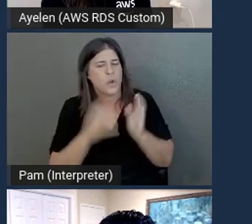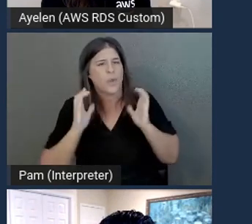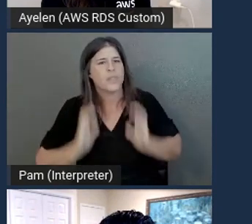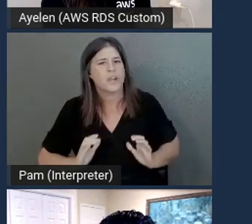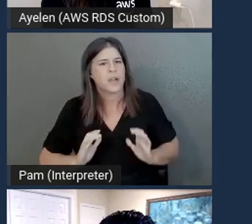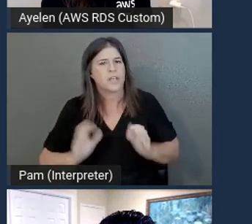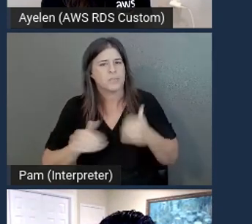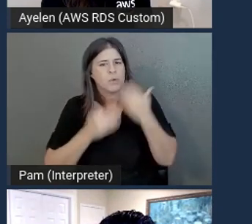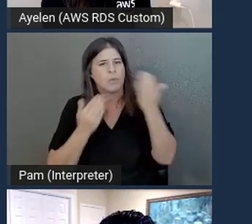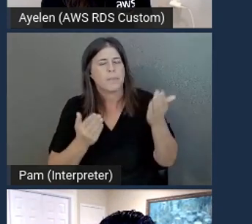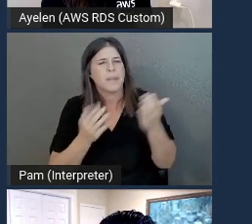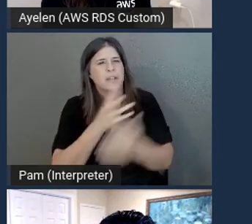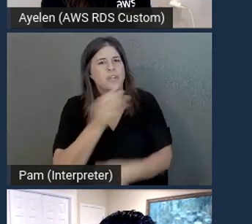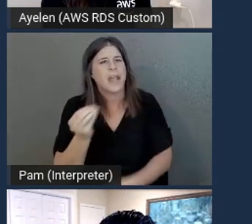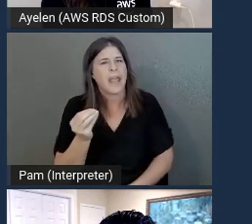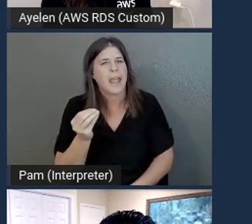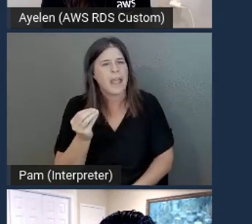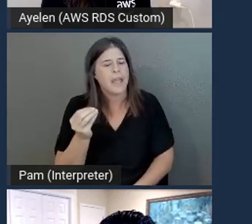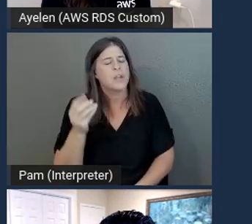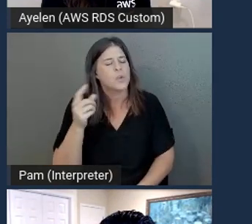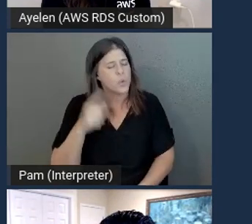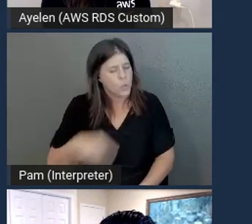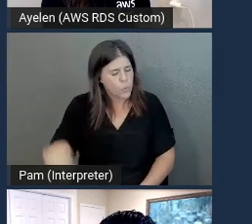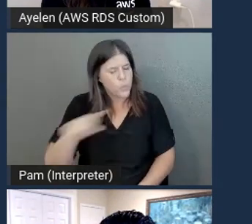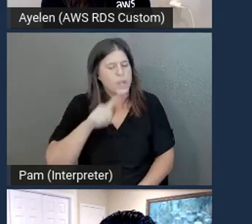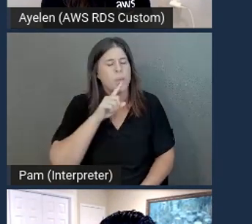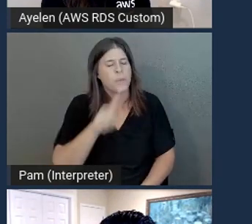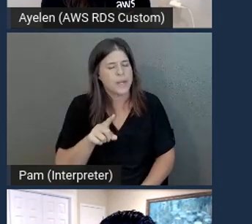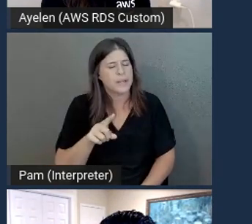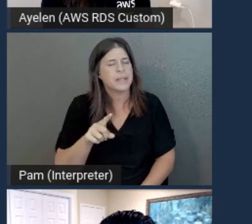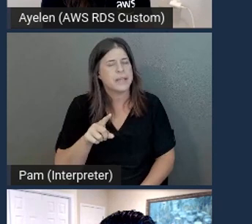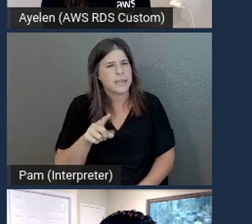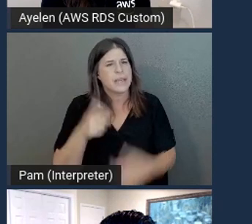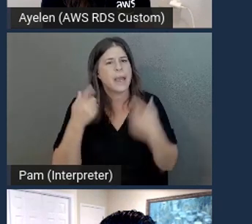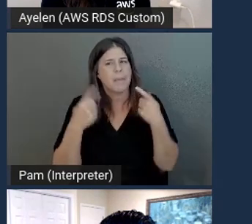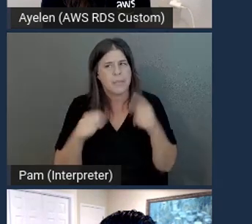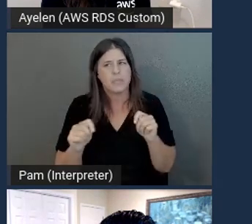and we really been trying to make it very,